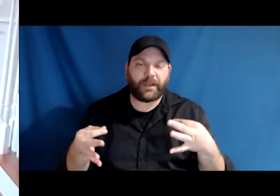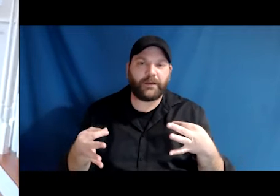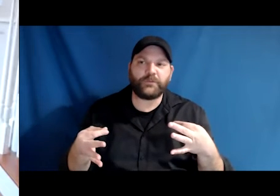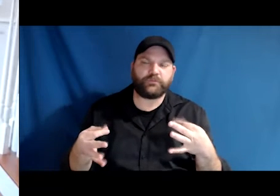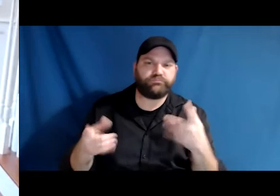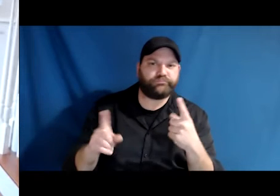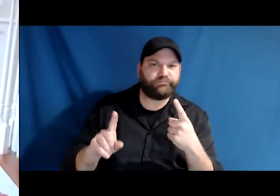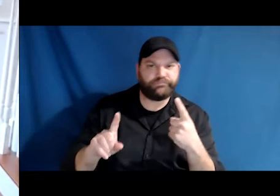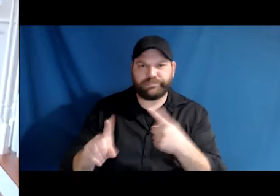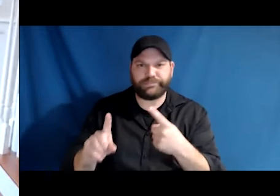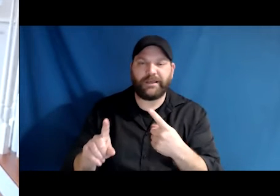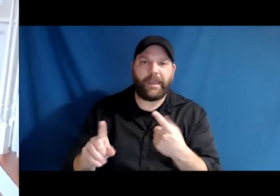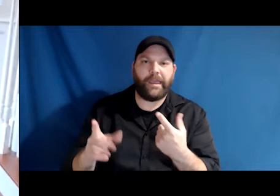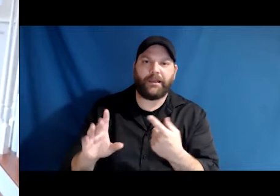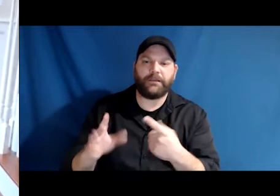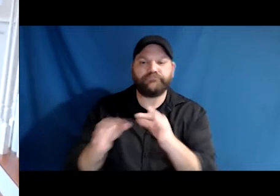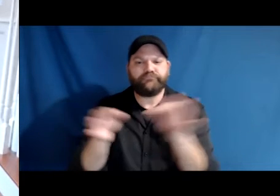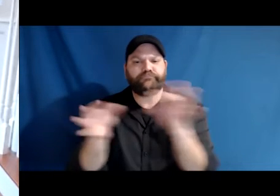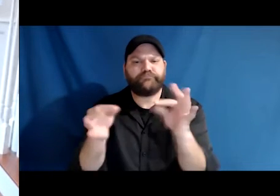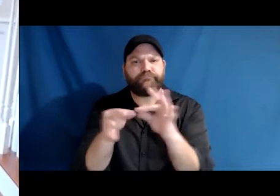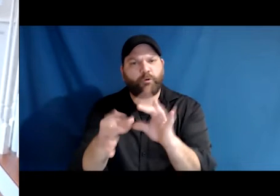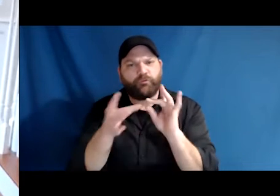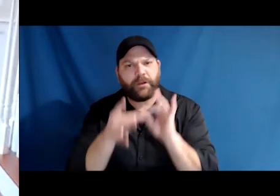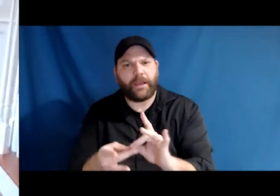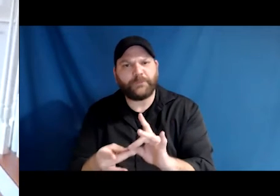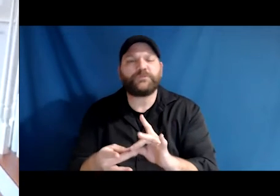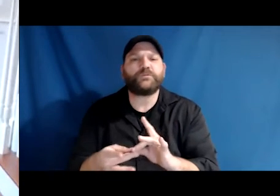of Brown staff, which Chancellor Menkoff will share with us today.